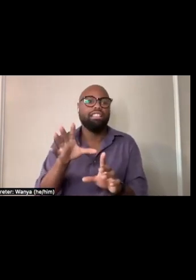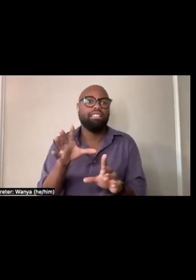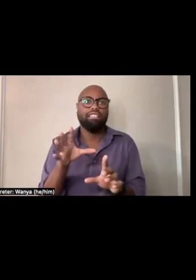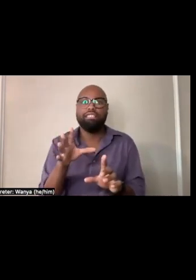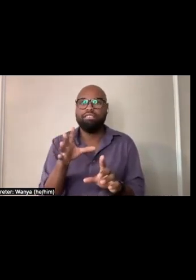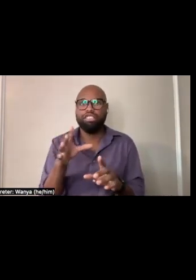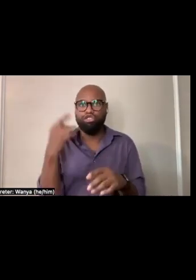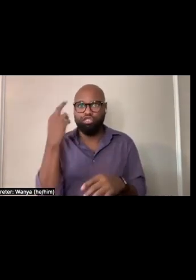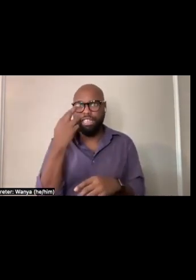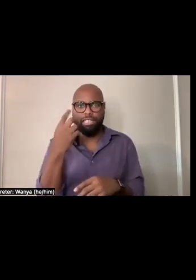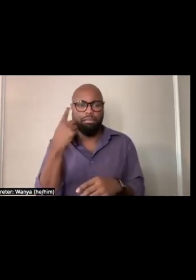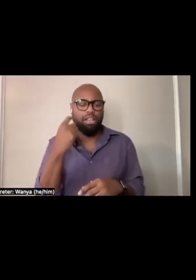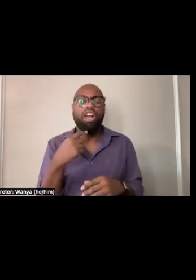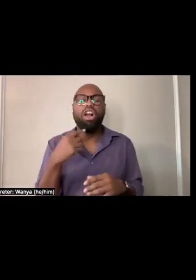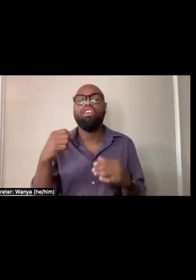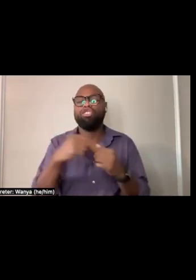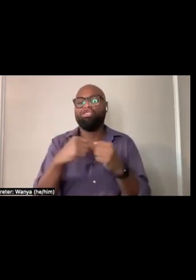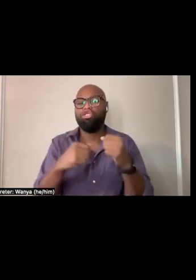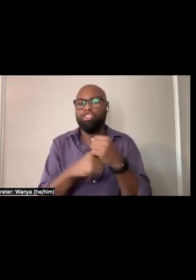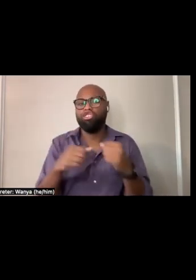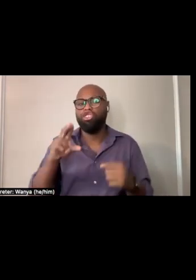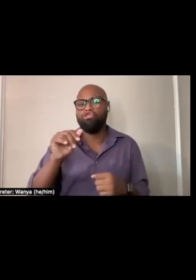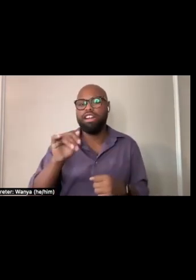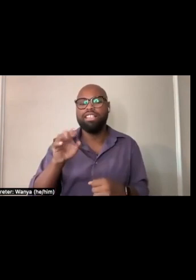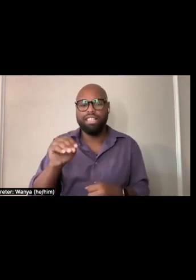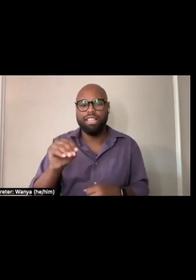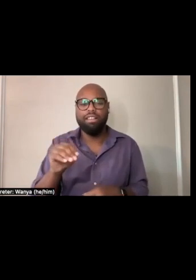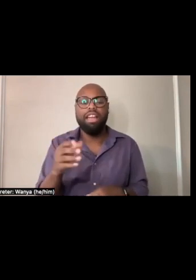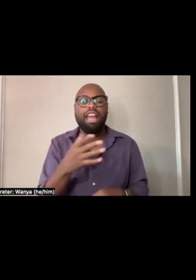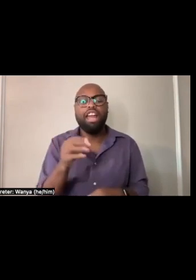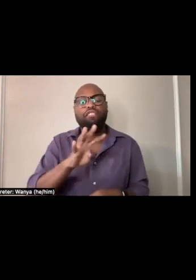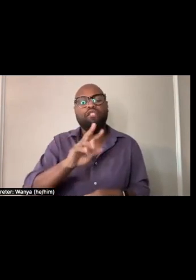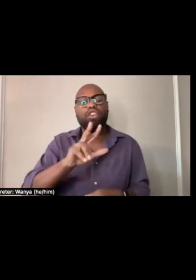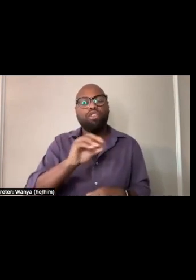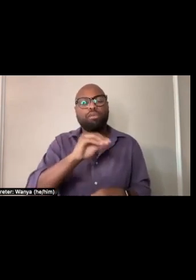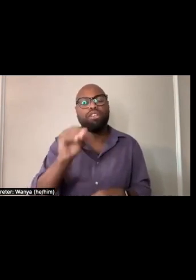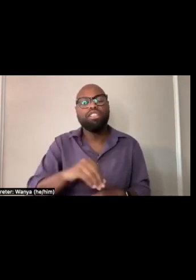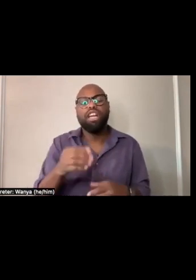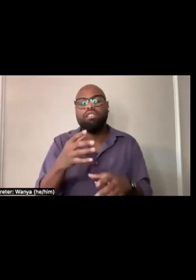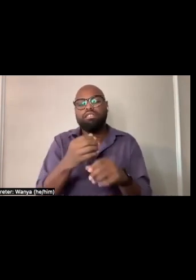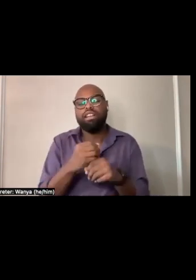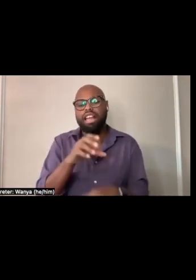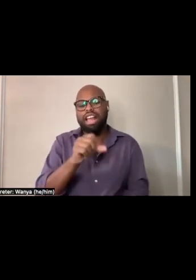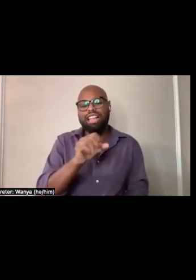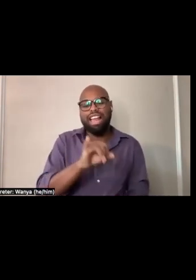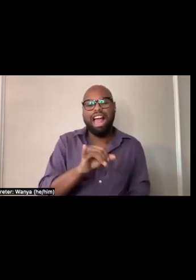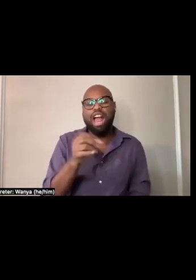And 43% received either SSI or SSDI. None of these folks were able to